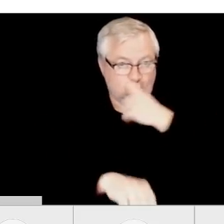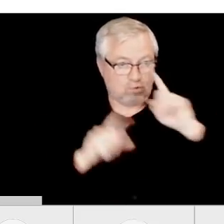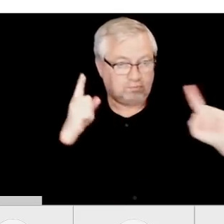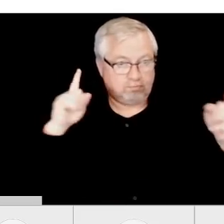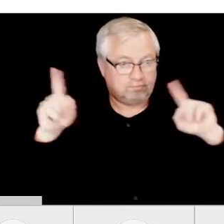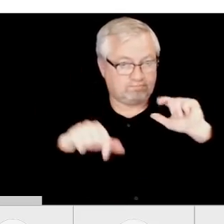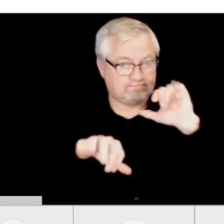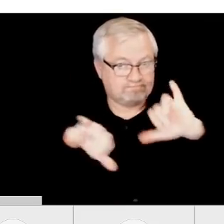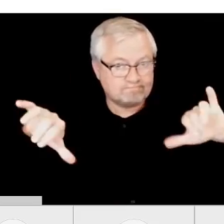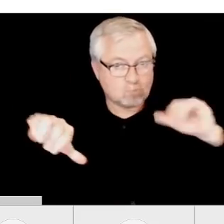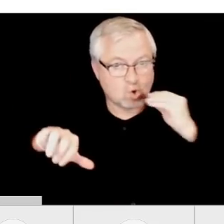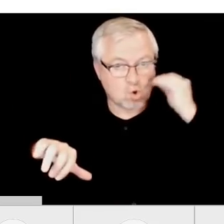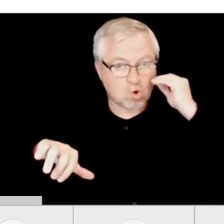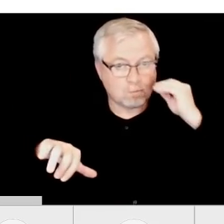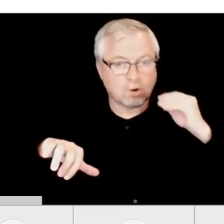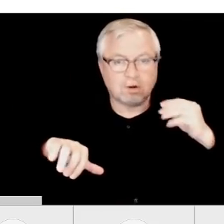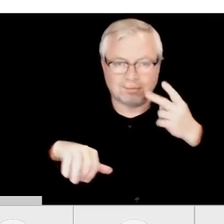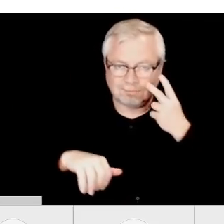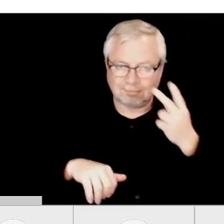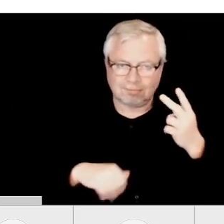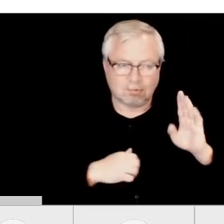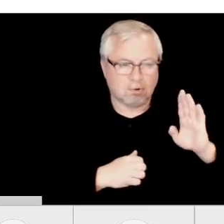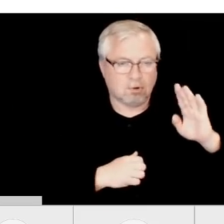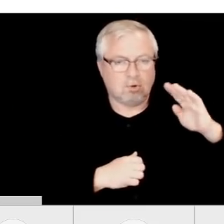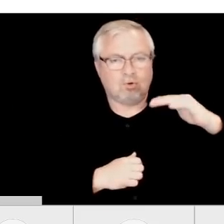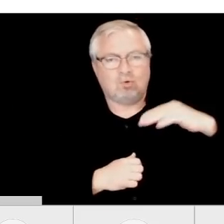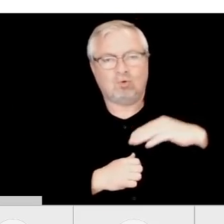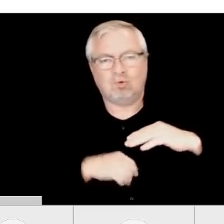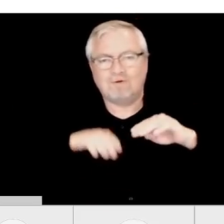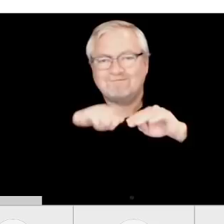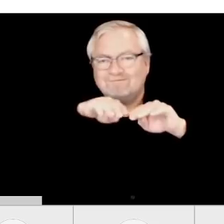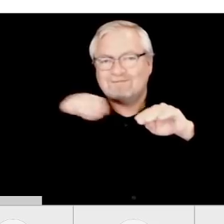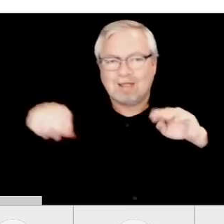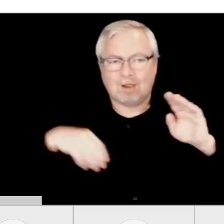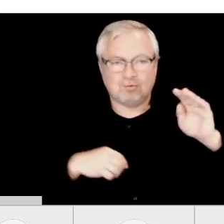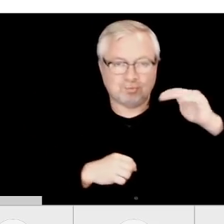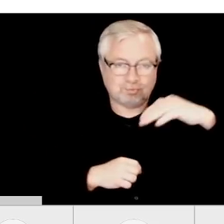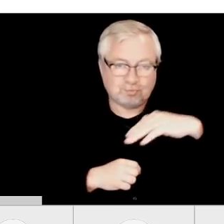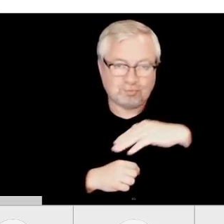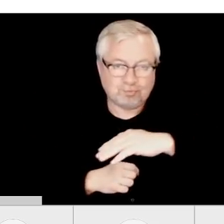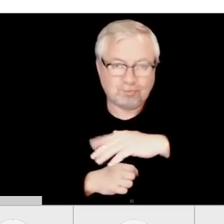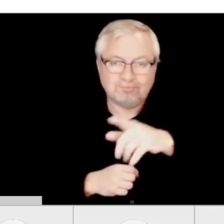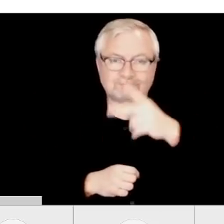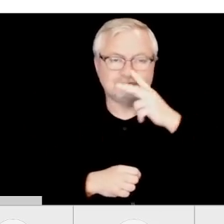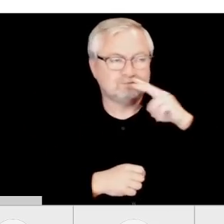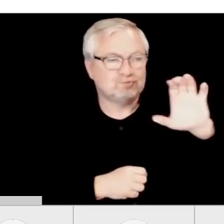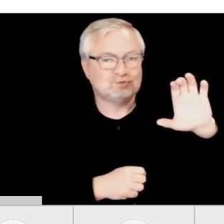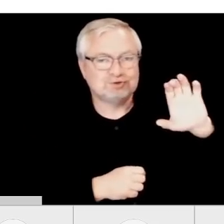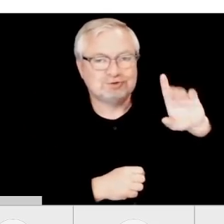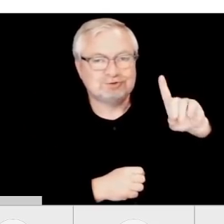Again, if we go to the extreme of CDC's months to months we see this flattening